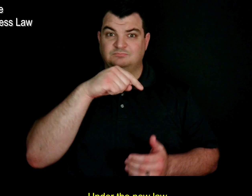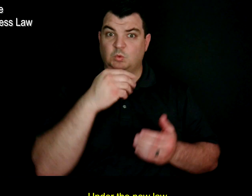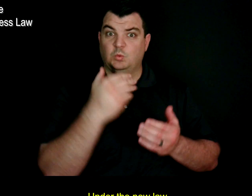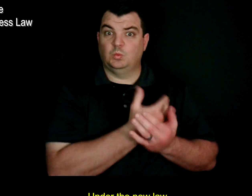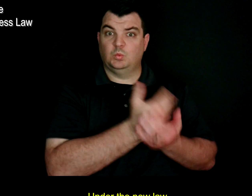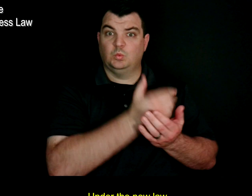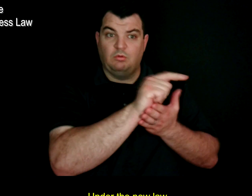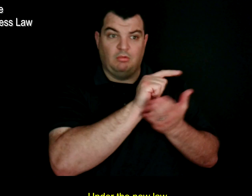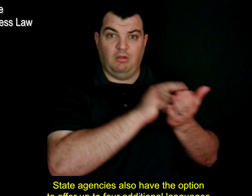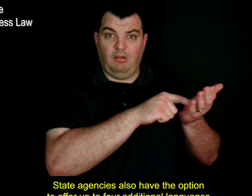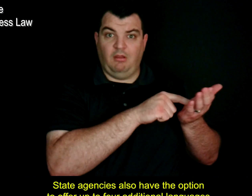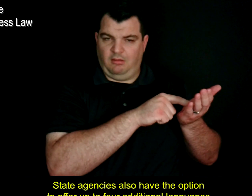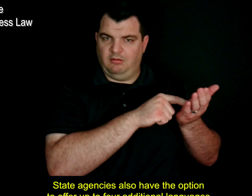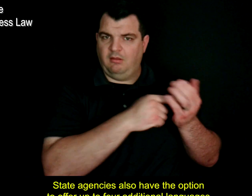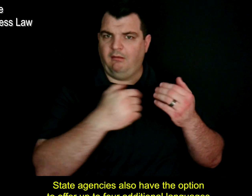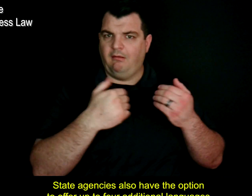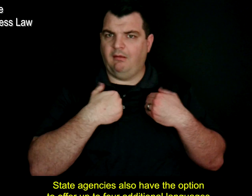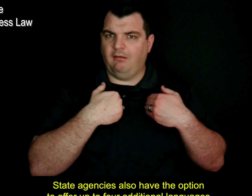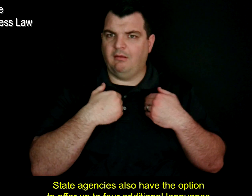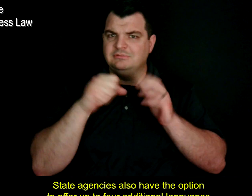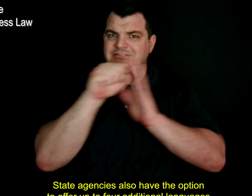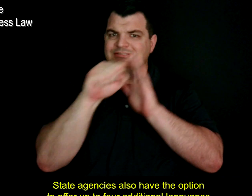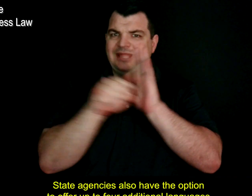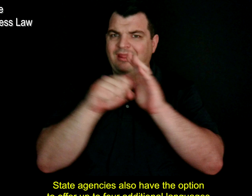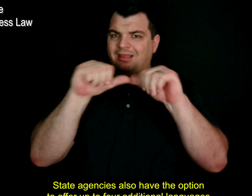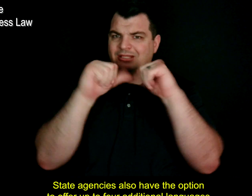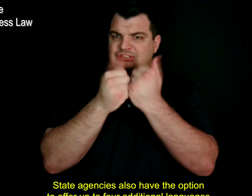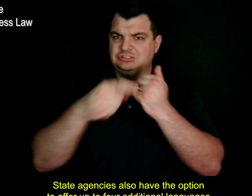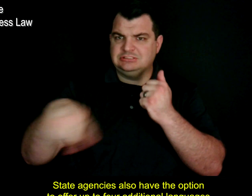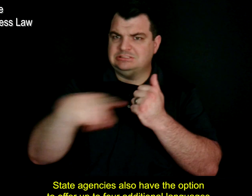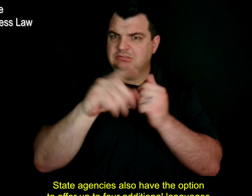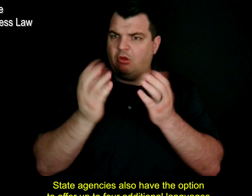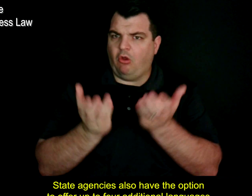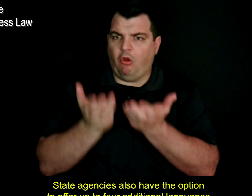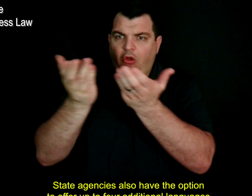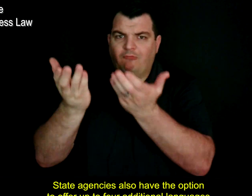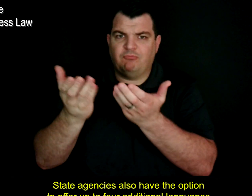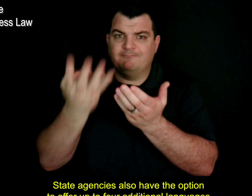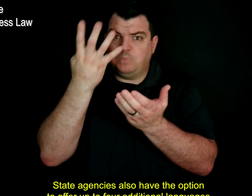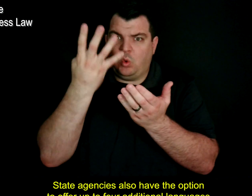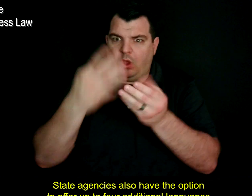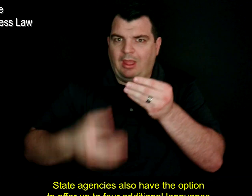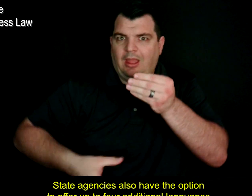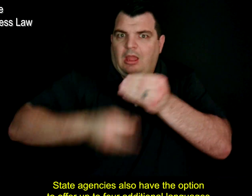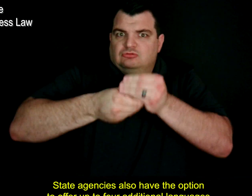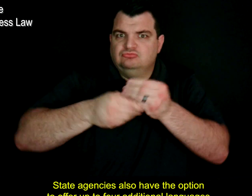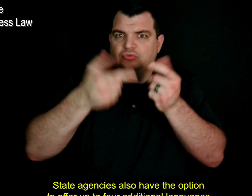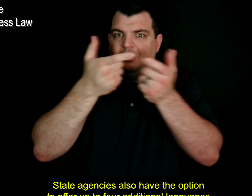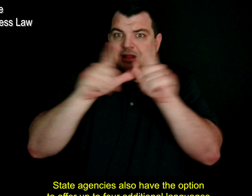Under the new law, State agencies also have the option to offer up to four additional languages